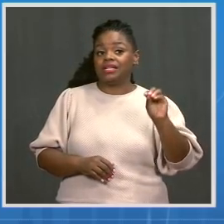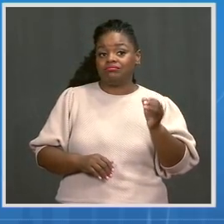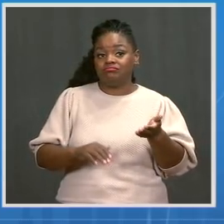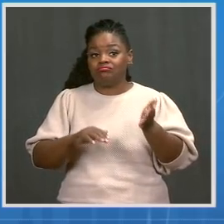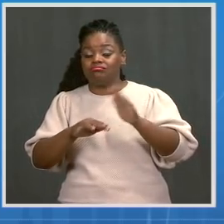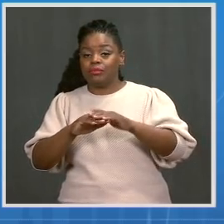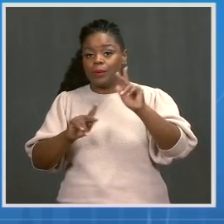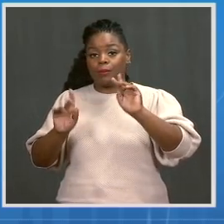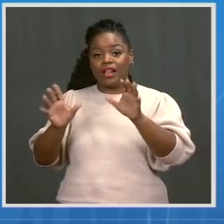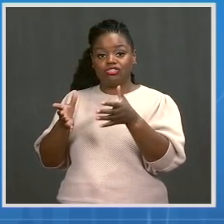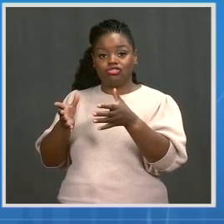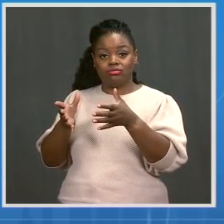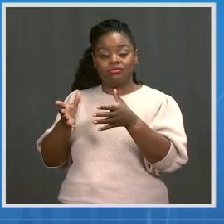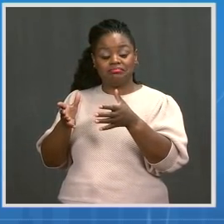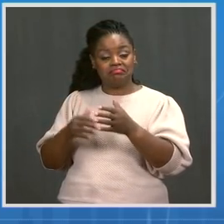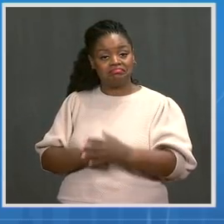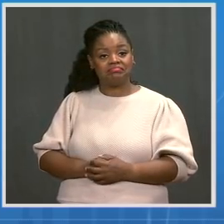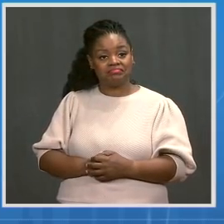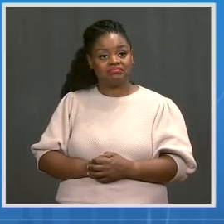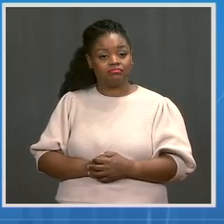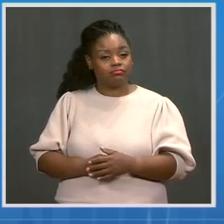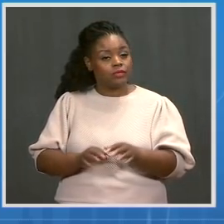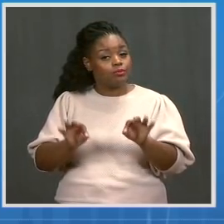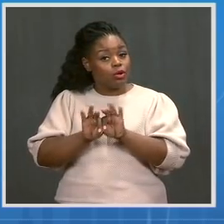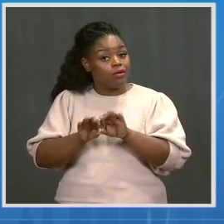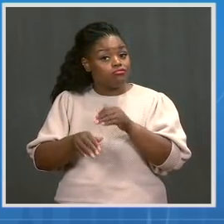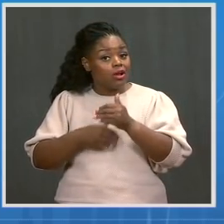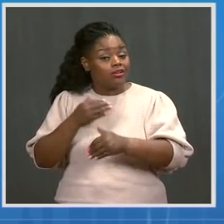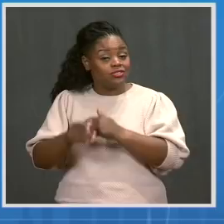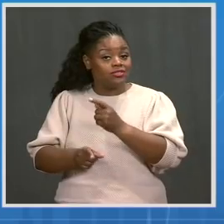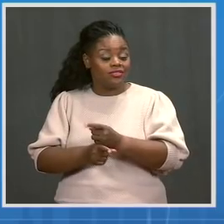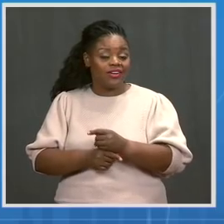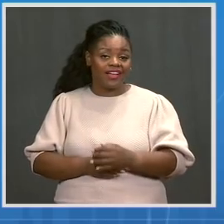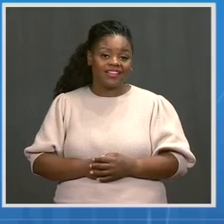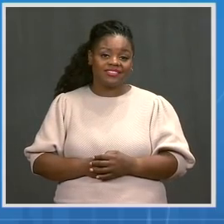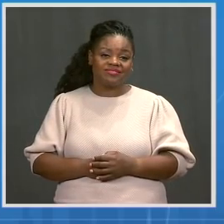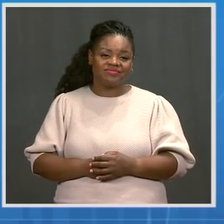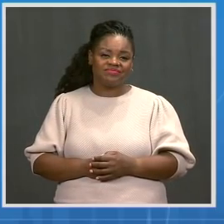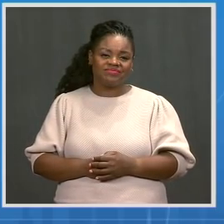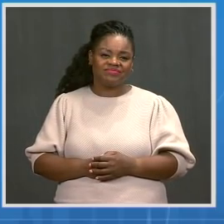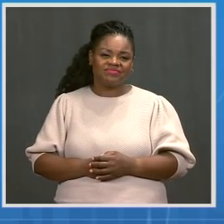This is important progress across the country. And we will hit 160 million Americans